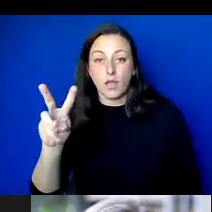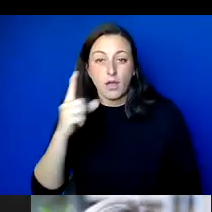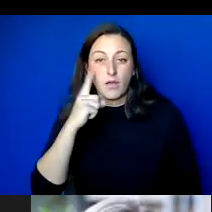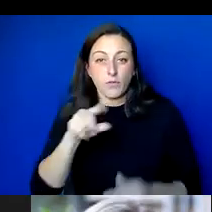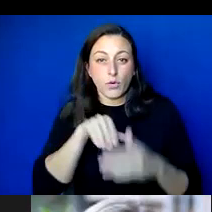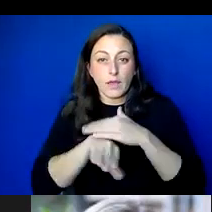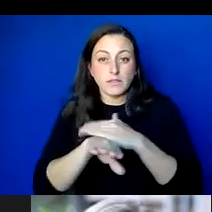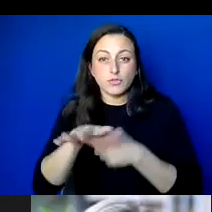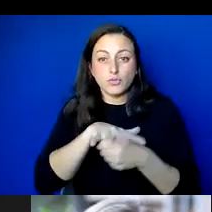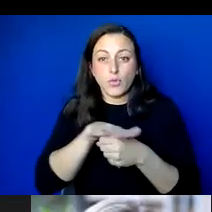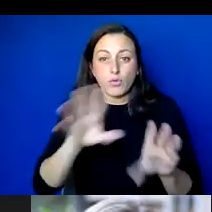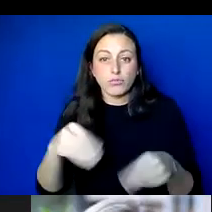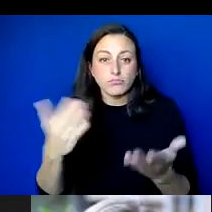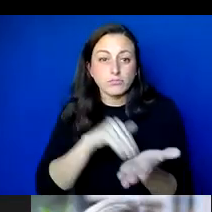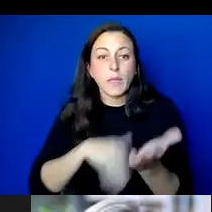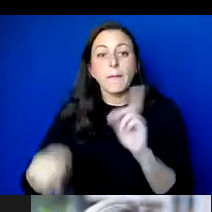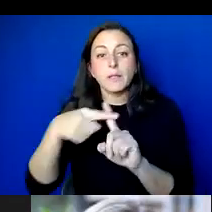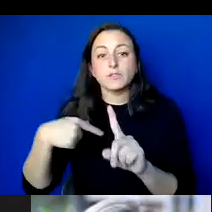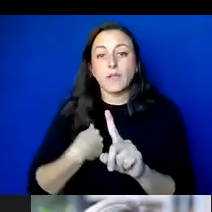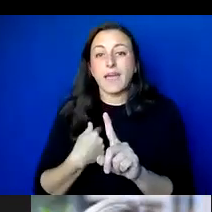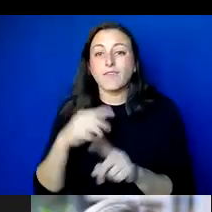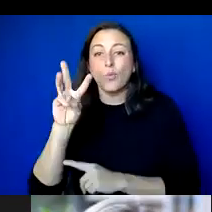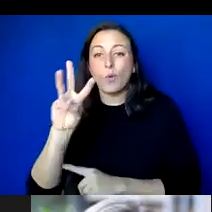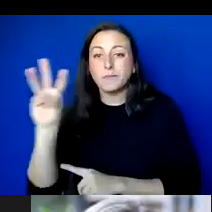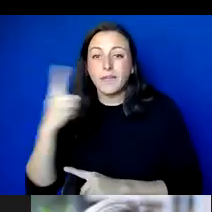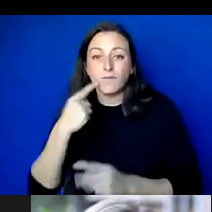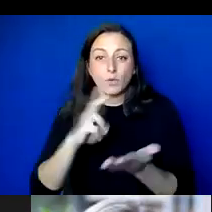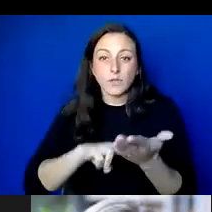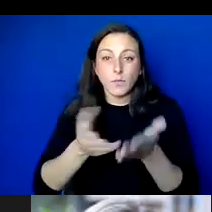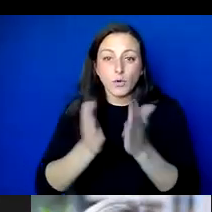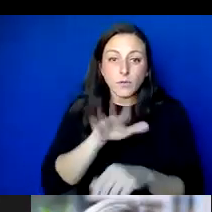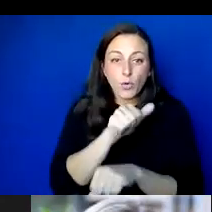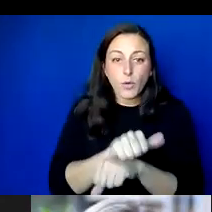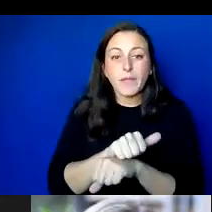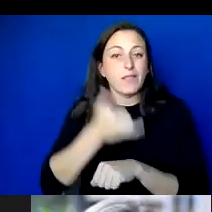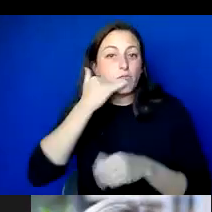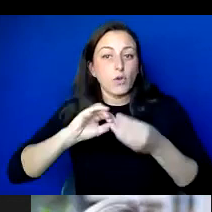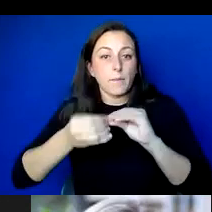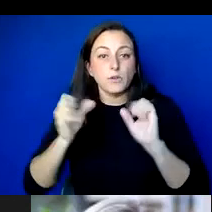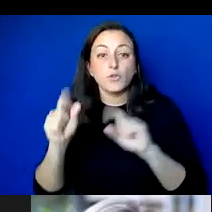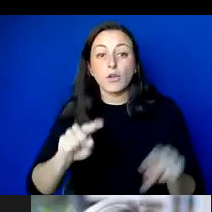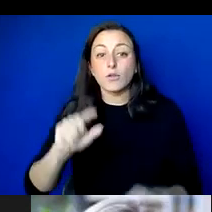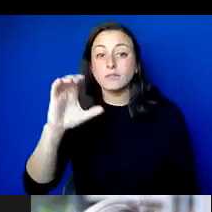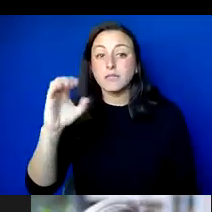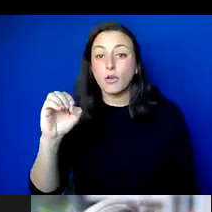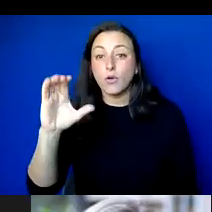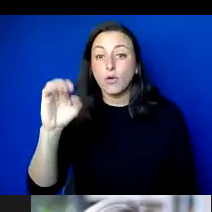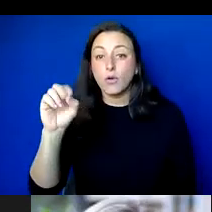the vaccine sign up site and their vaccination hotline. Coloradans can visit cocovidvaccine.org